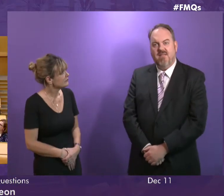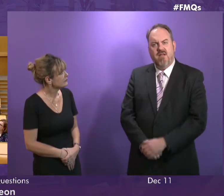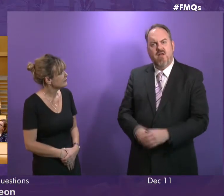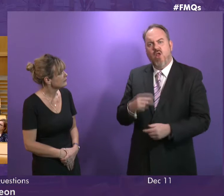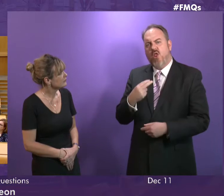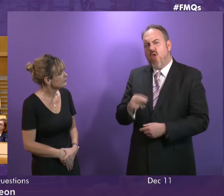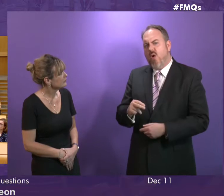None.